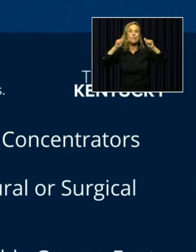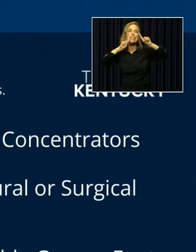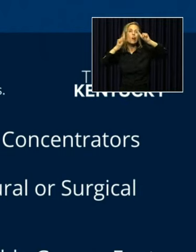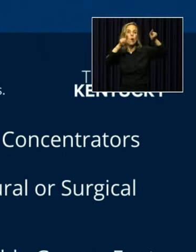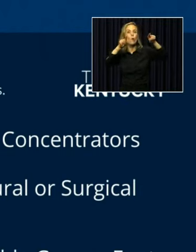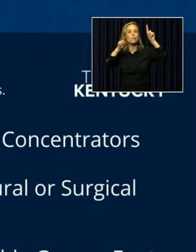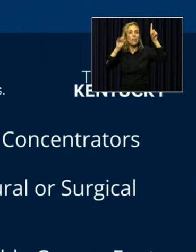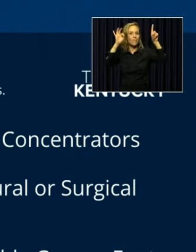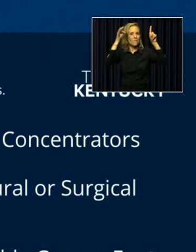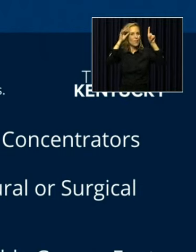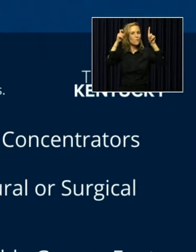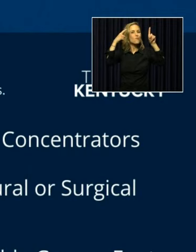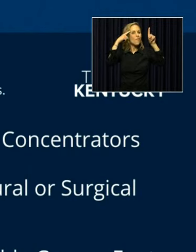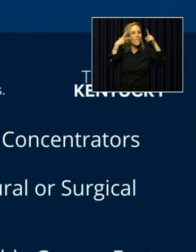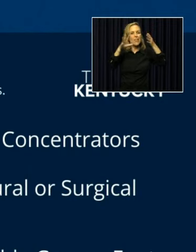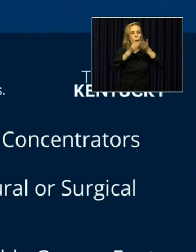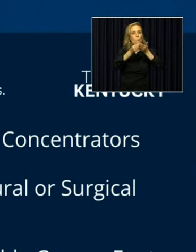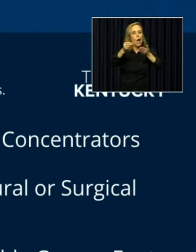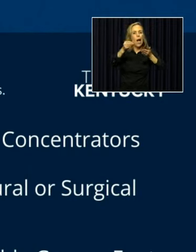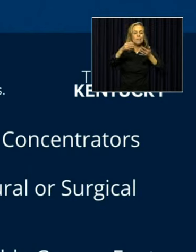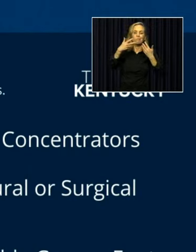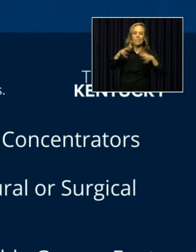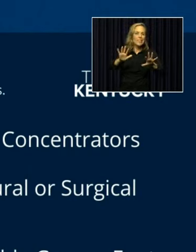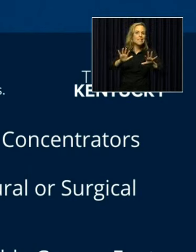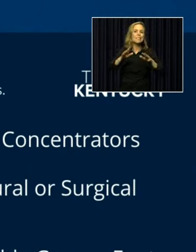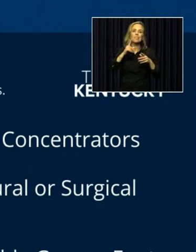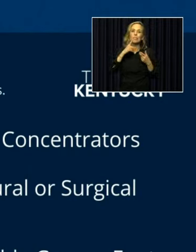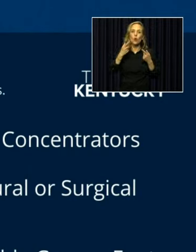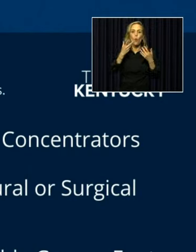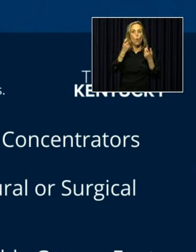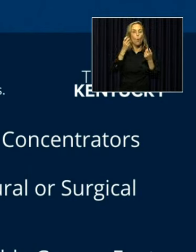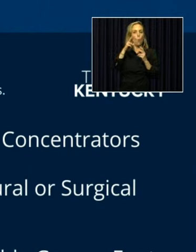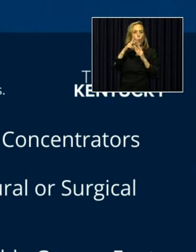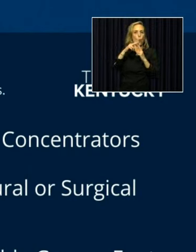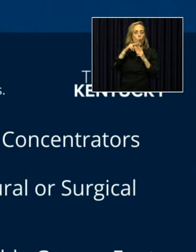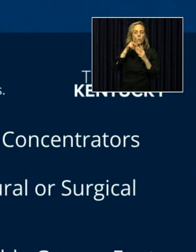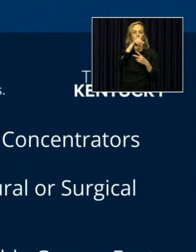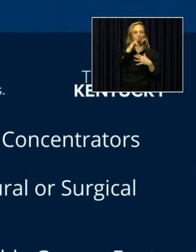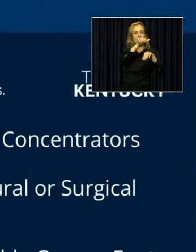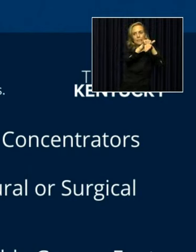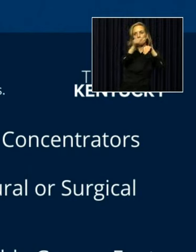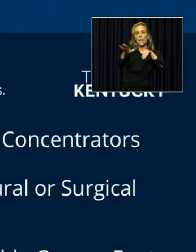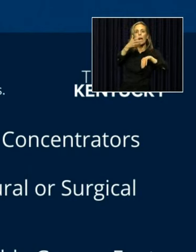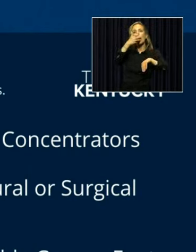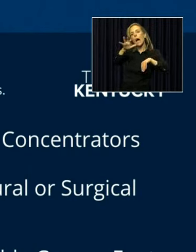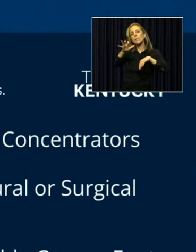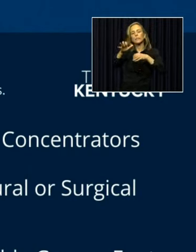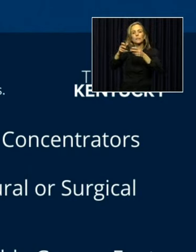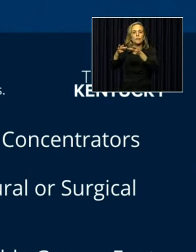WE'LL BUY IT. NUMBER TWO, WE'RE TRYING TO CREATE NEW MANUFACTURING BASES FOR IT. AND NUMBER THREE, WE NEED YOU TO